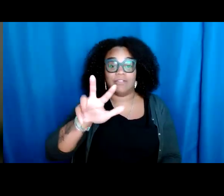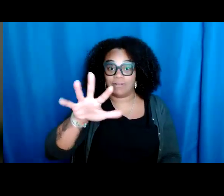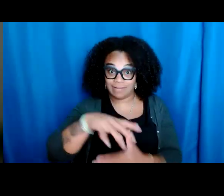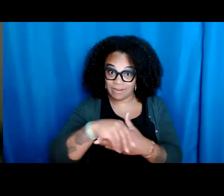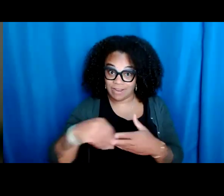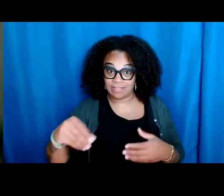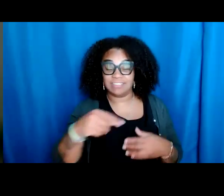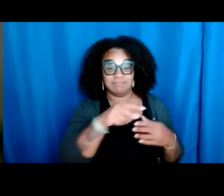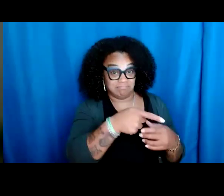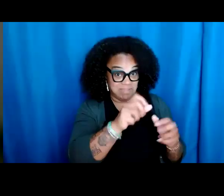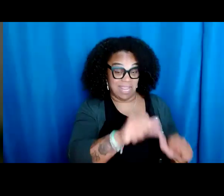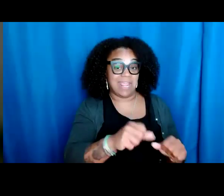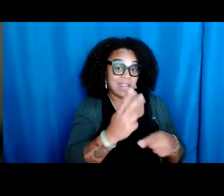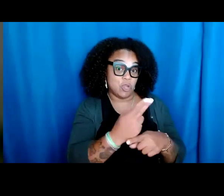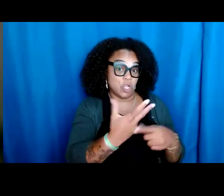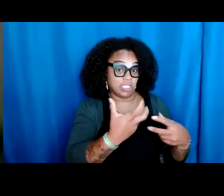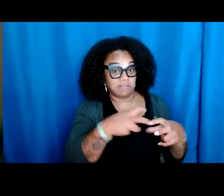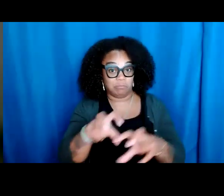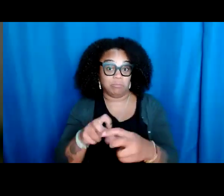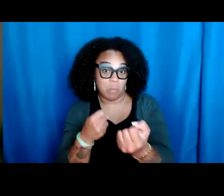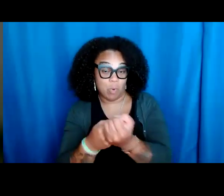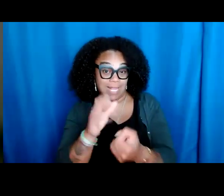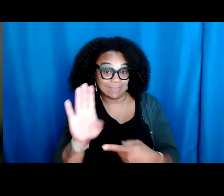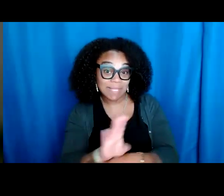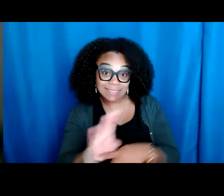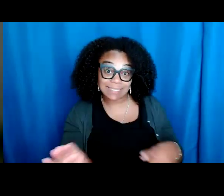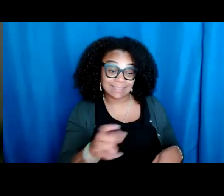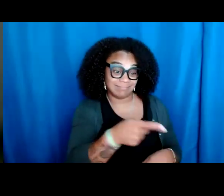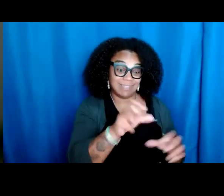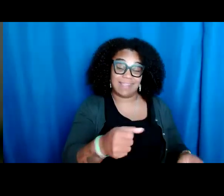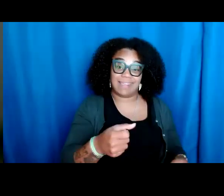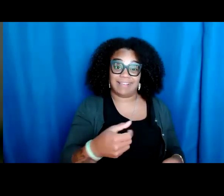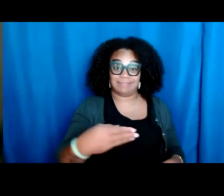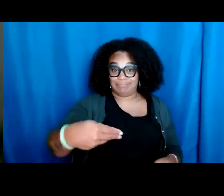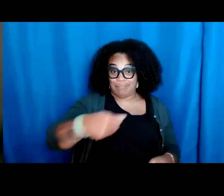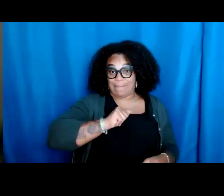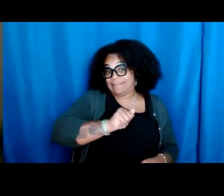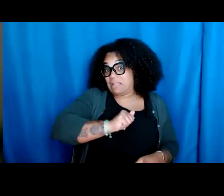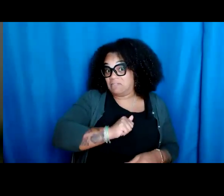to reinvest in his business, to pay himself, or whatever he wants to use it for. But that